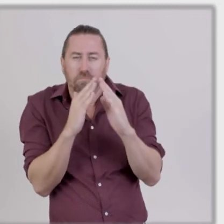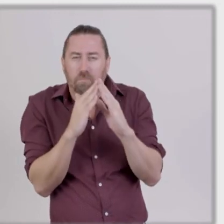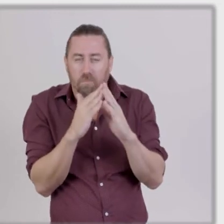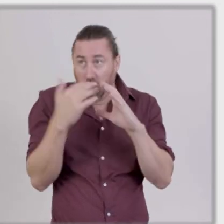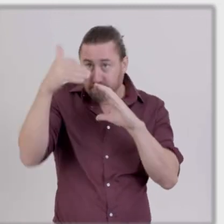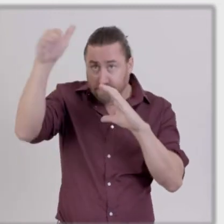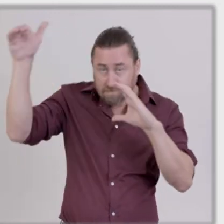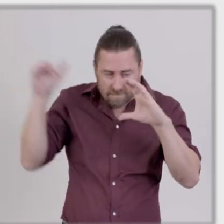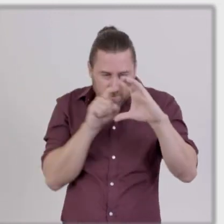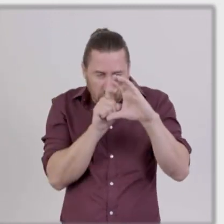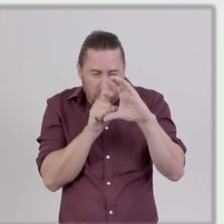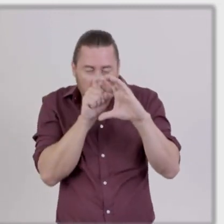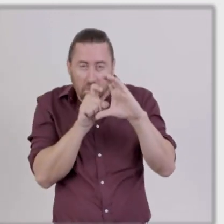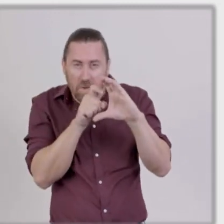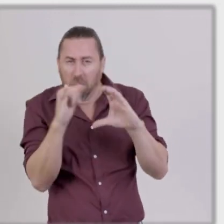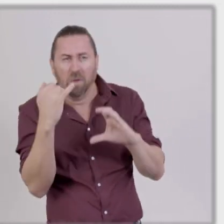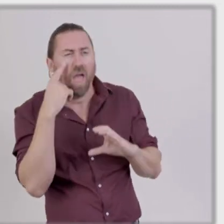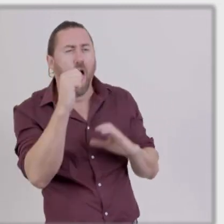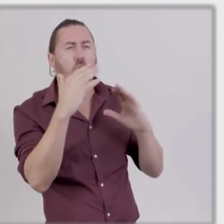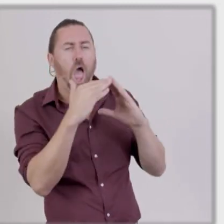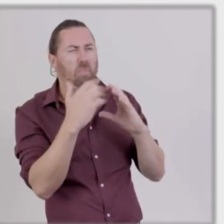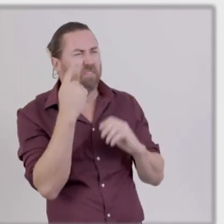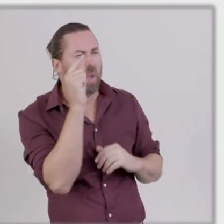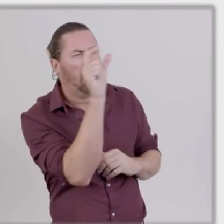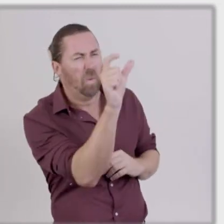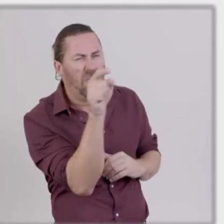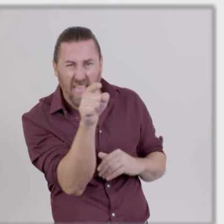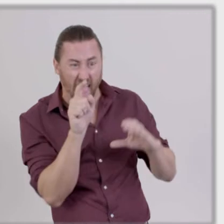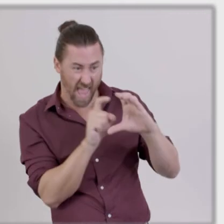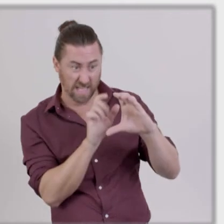You may have seen one of these in a tree or a bush in your own backyard.